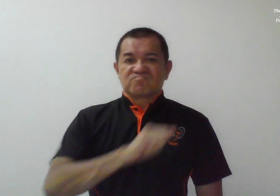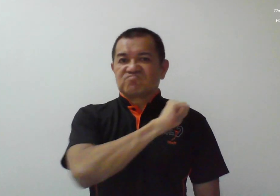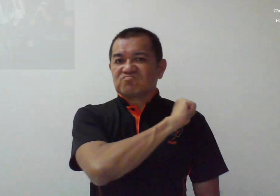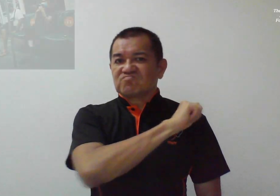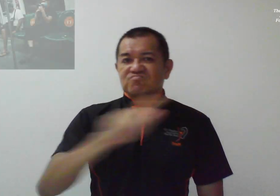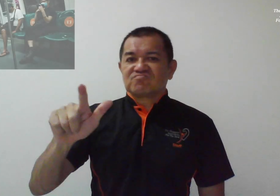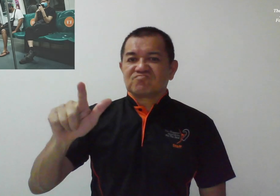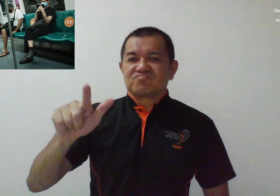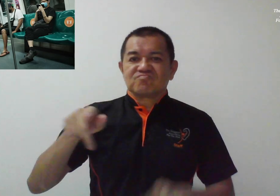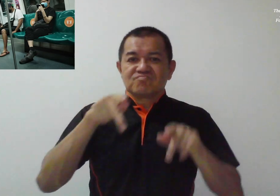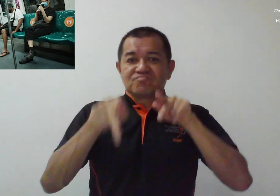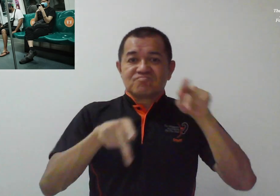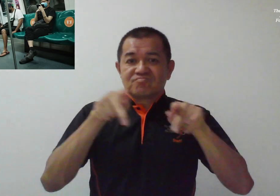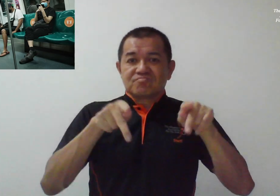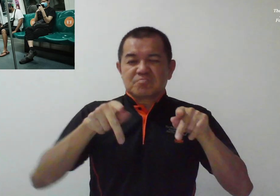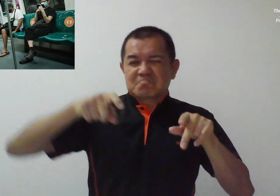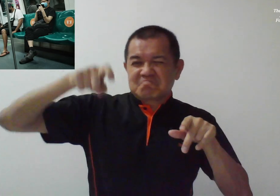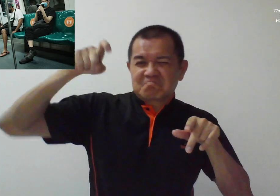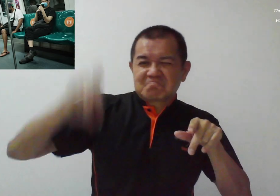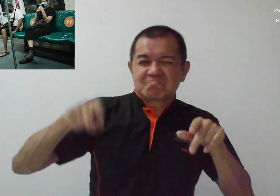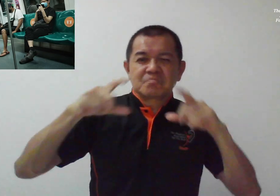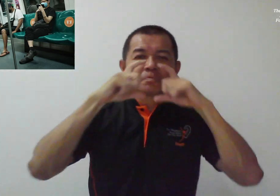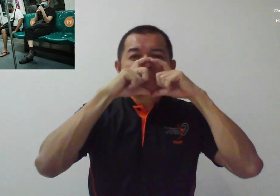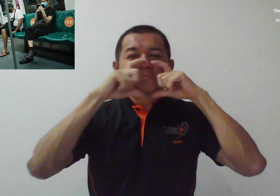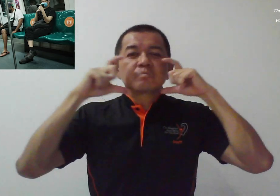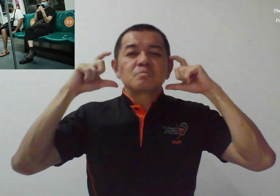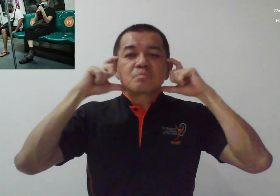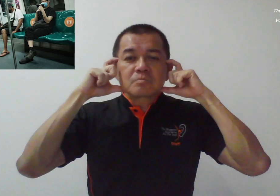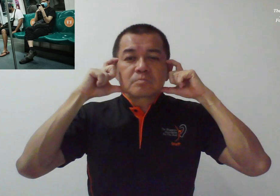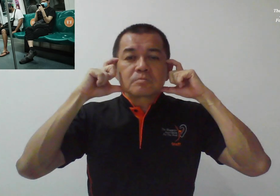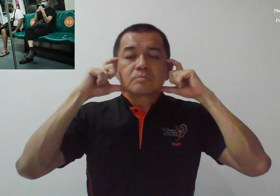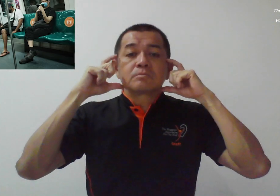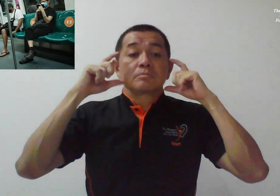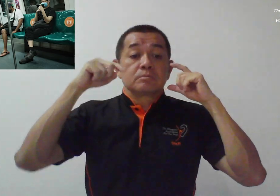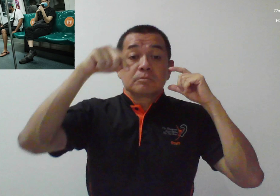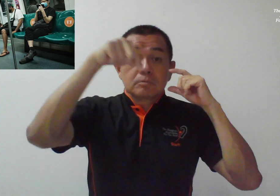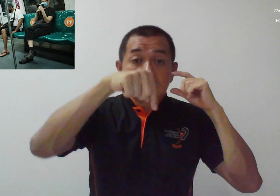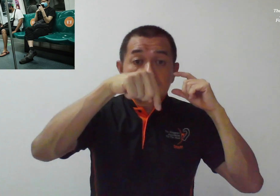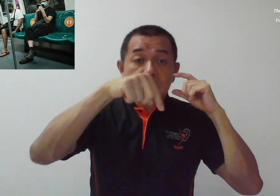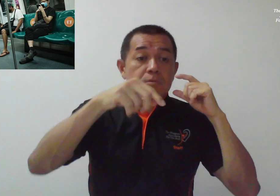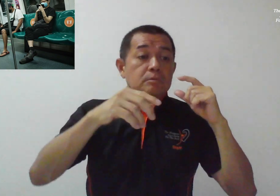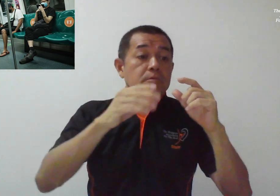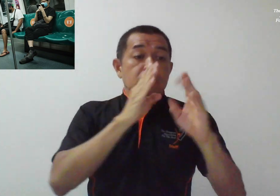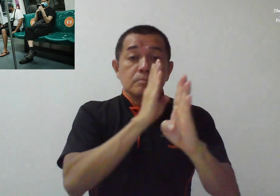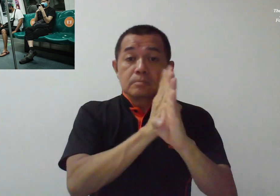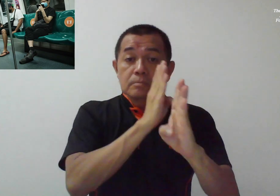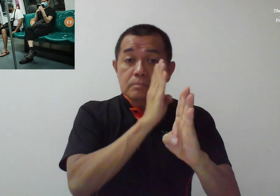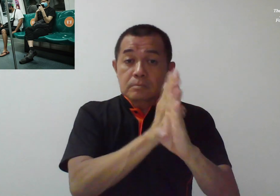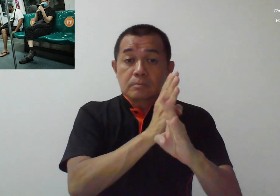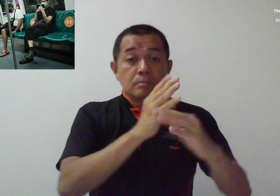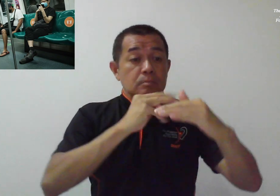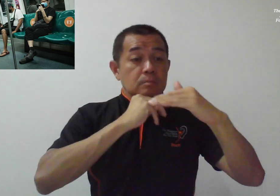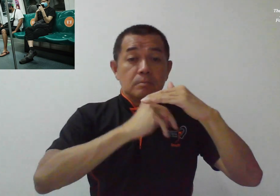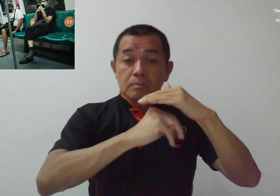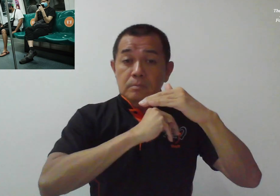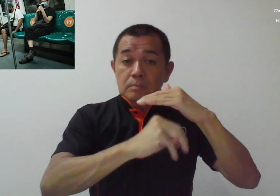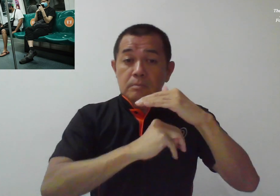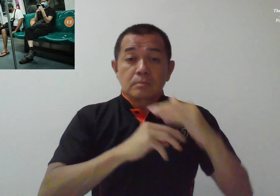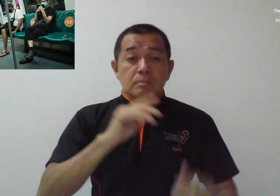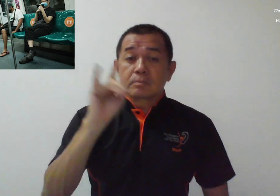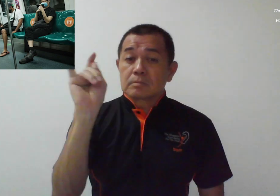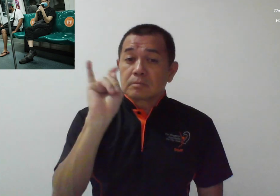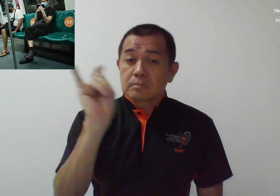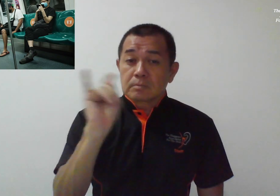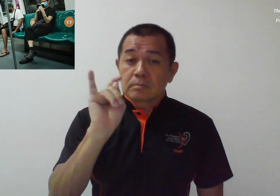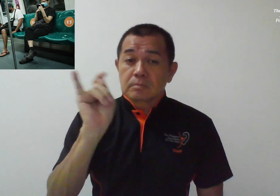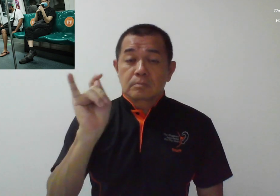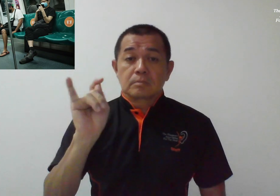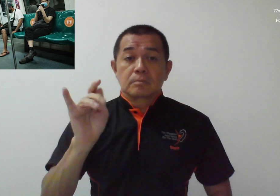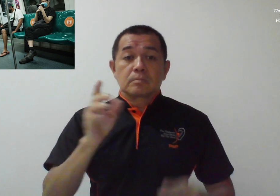All commuters have to wear masks on public transport